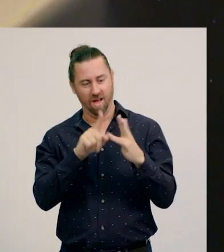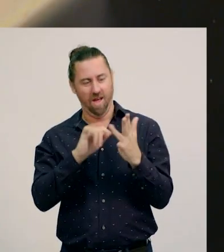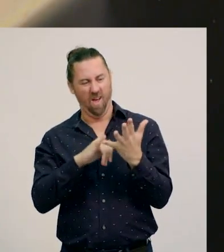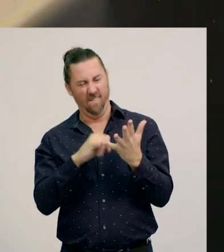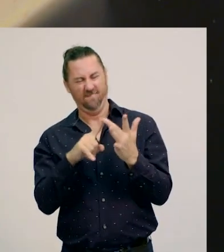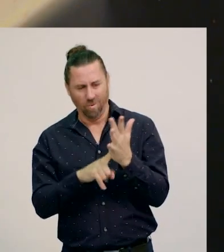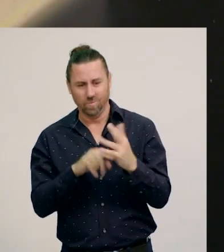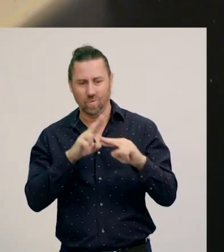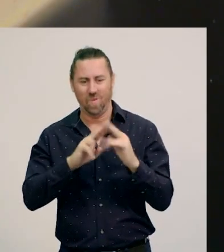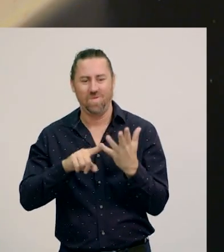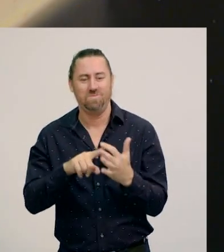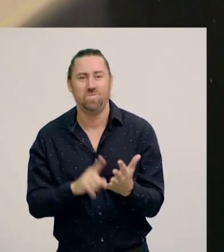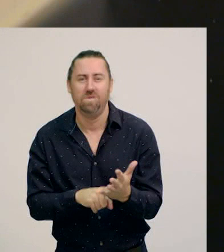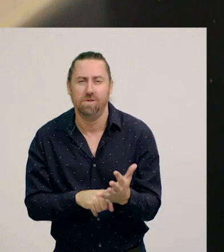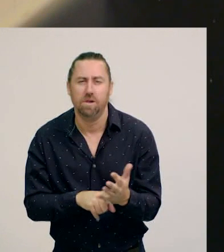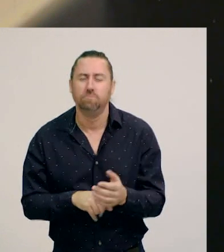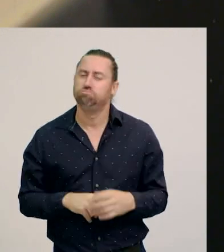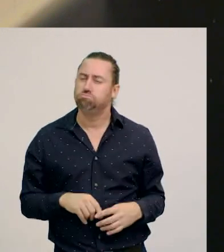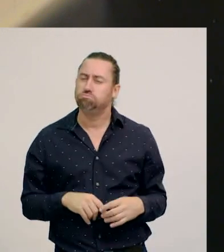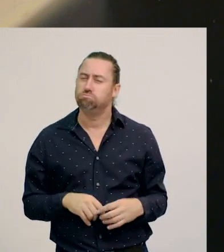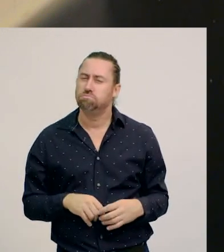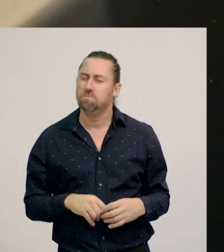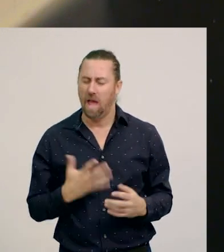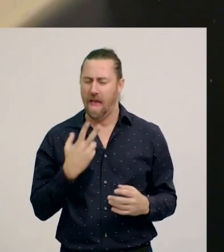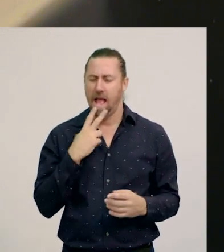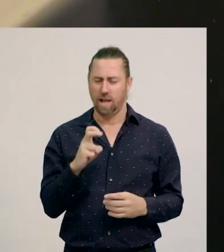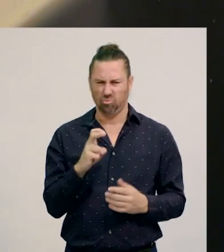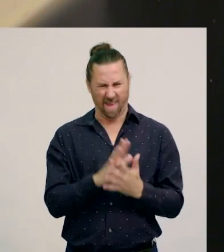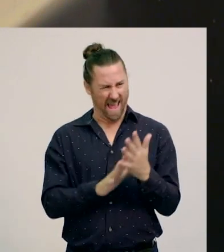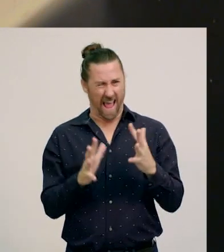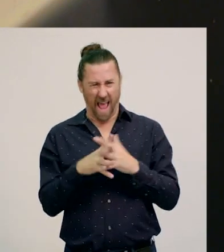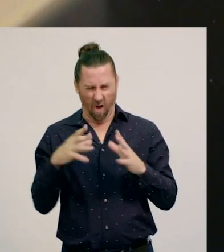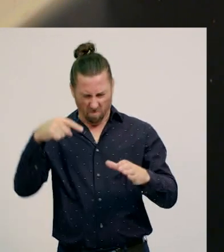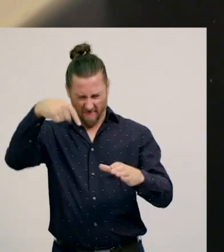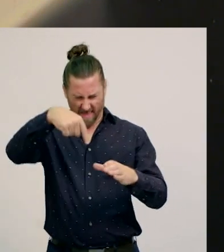Let's look more closely at how electricity is generated from fossil fuels.